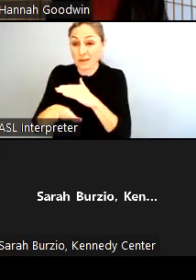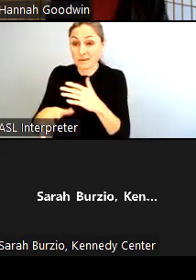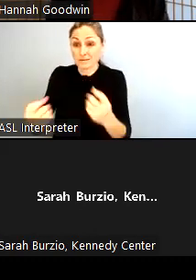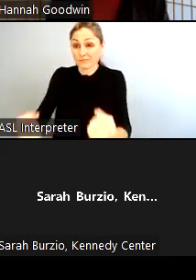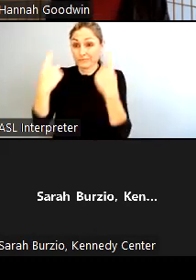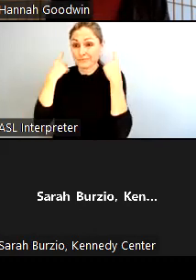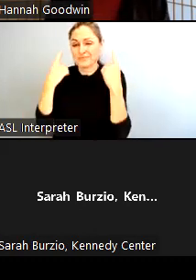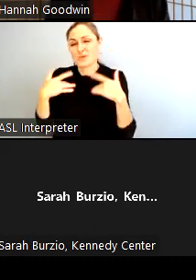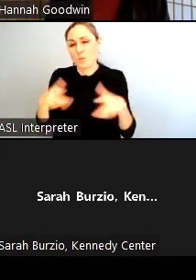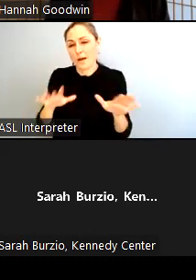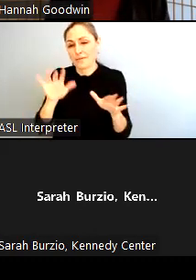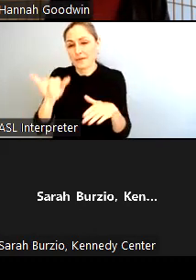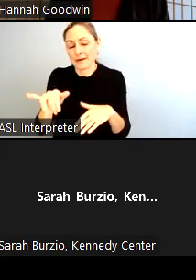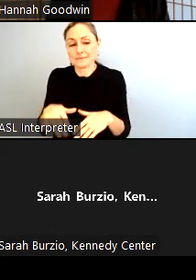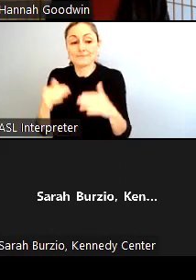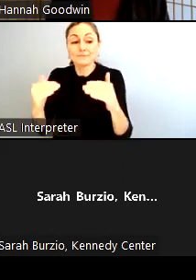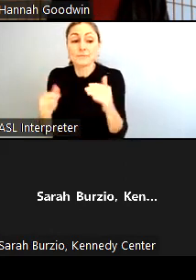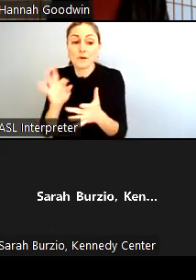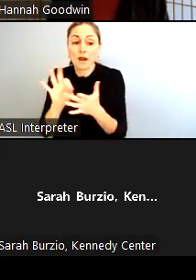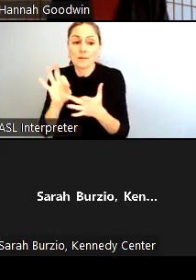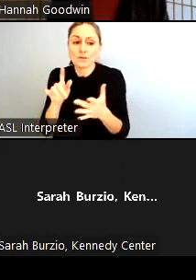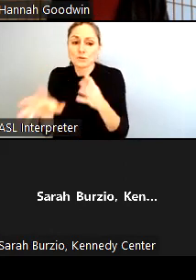There's an option for you to add additional information